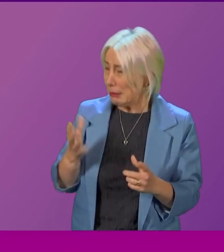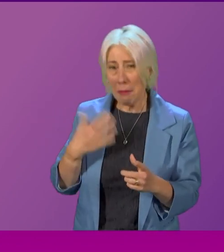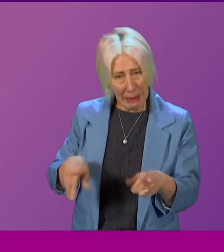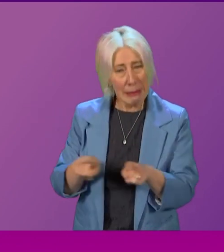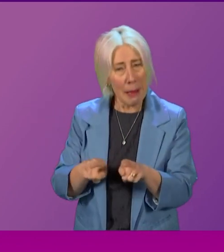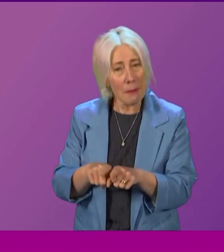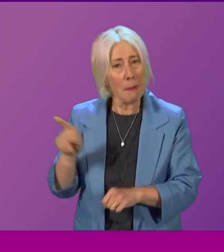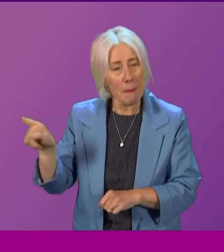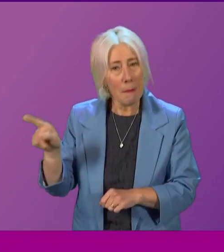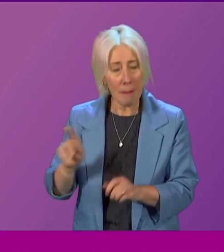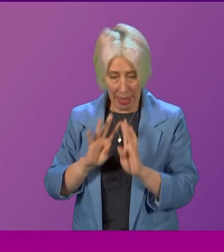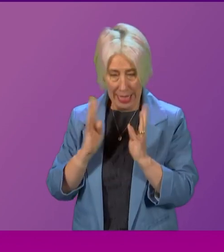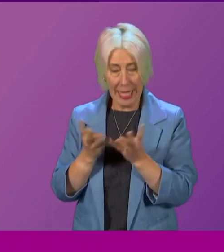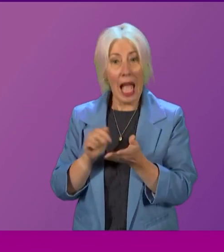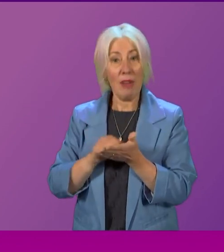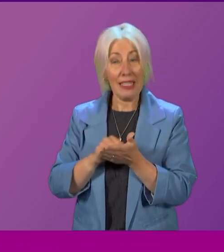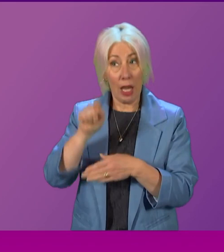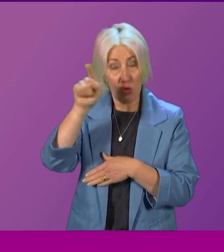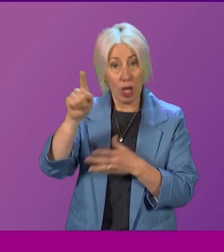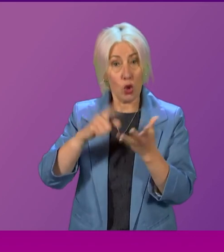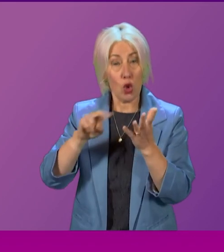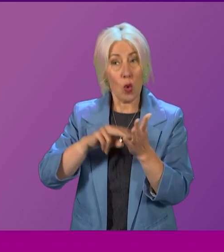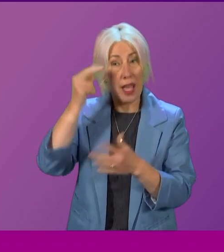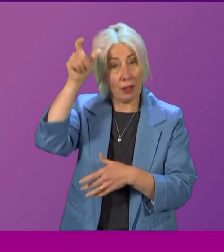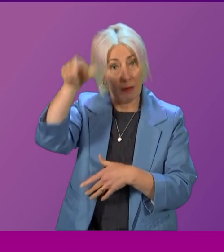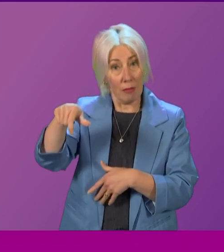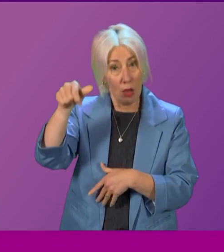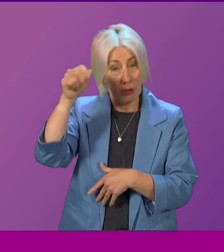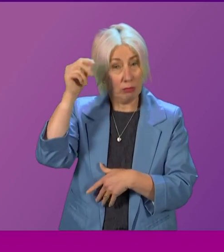As the cabinet secretary’s response to the UN special rapporteur sets out, the concerns